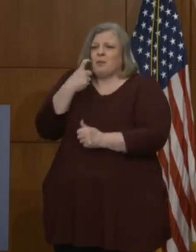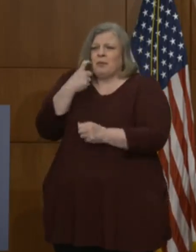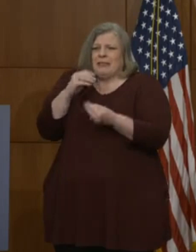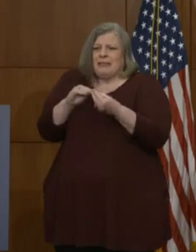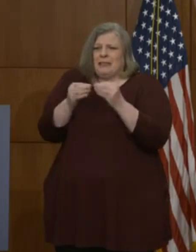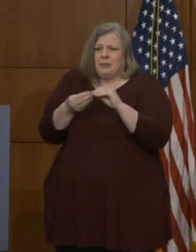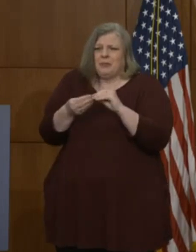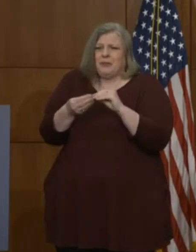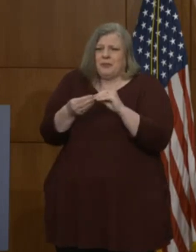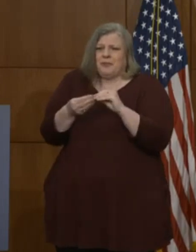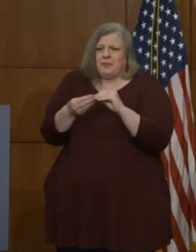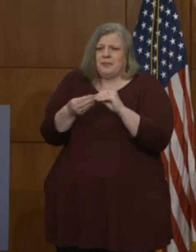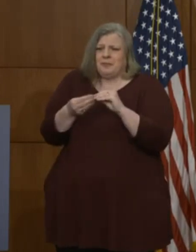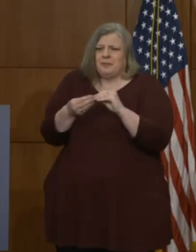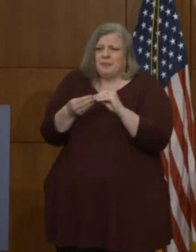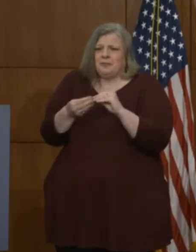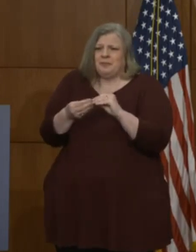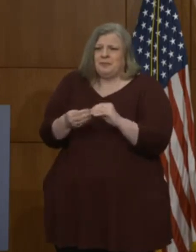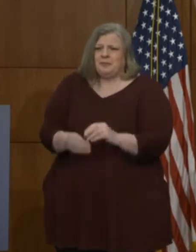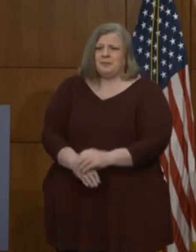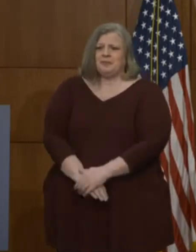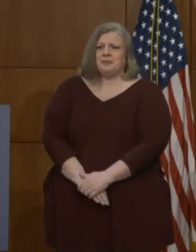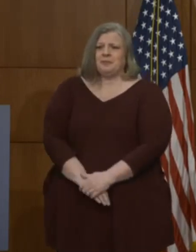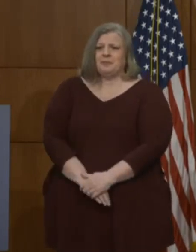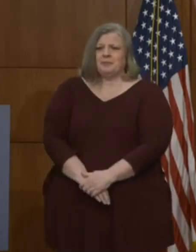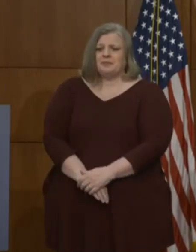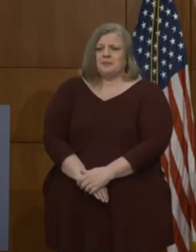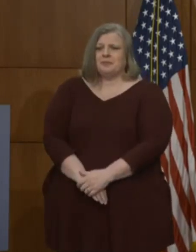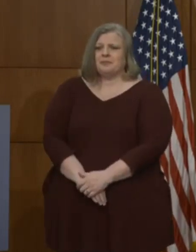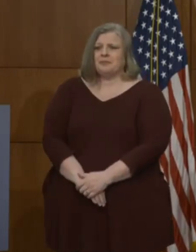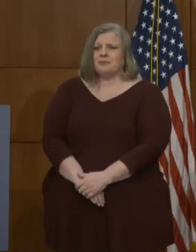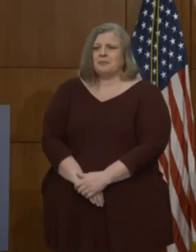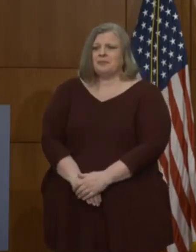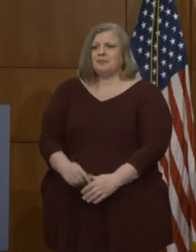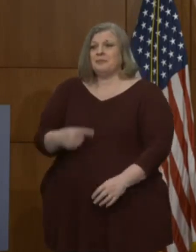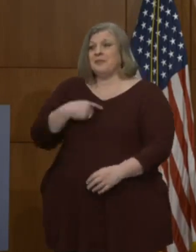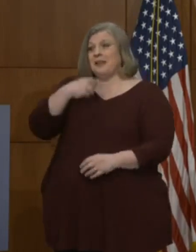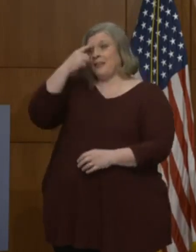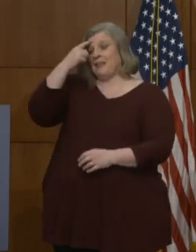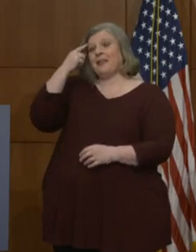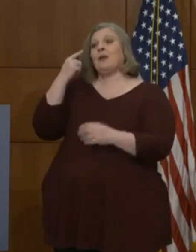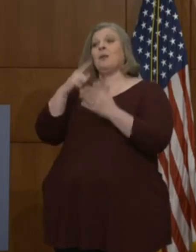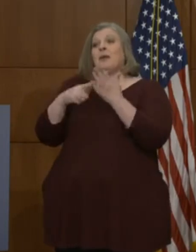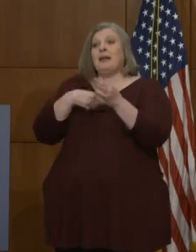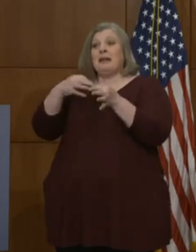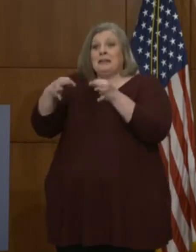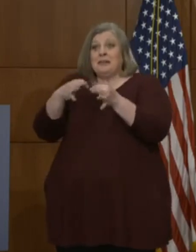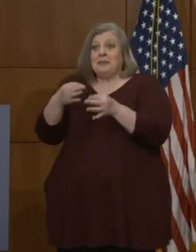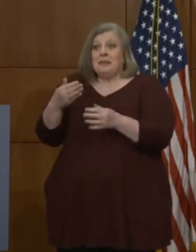PARTICULARLY THE- THIS MOST RECENT NUMBER FORTY ONE- AND- I RECENT NUMBER FORTY ONE- AND- I THINK THE THING THAT I